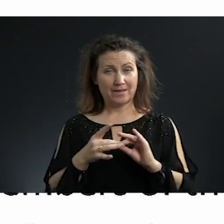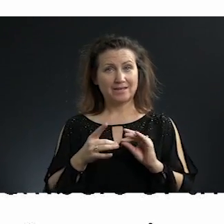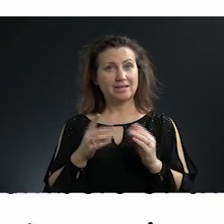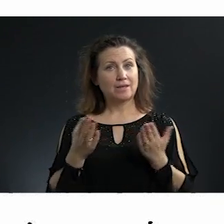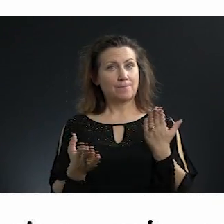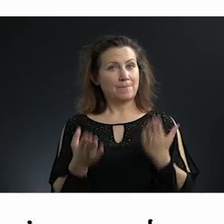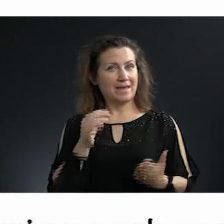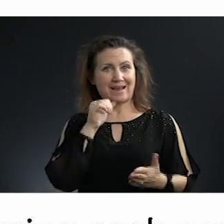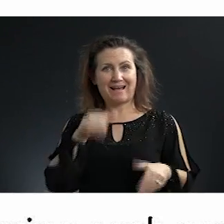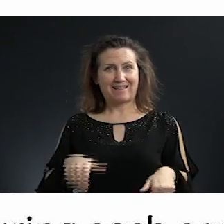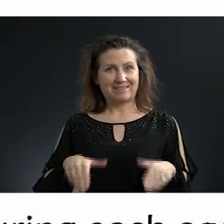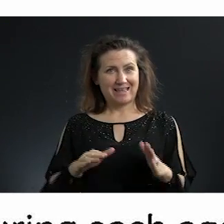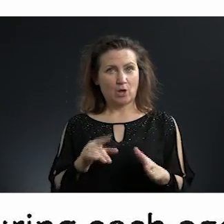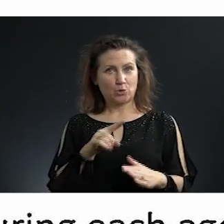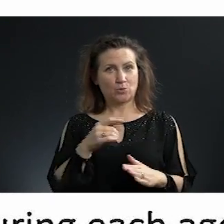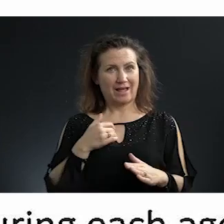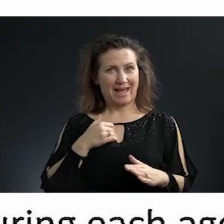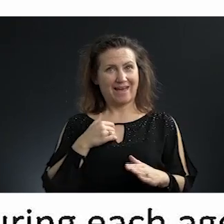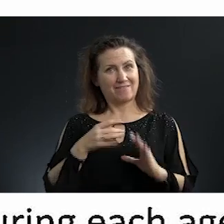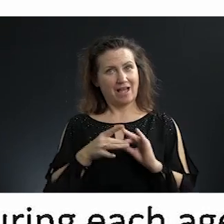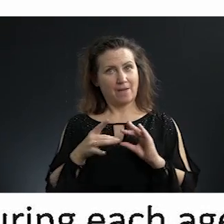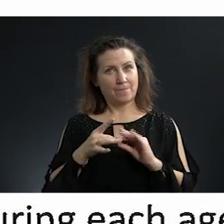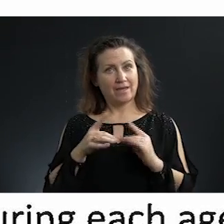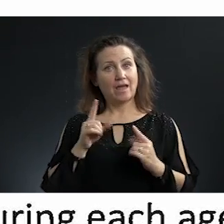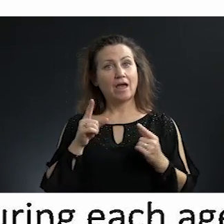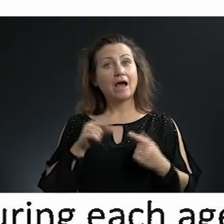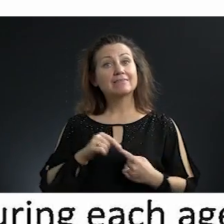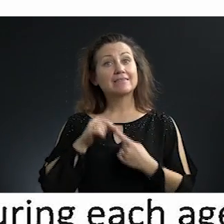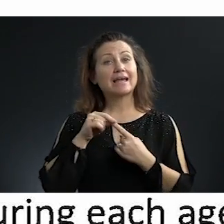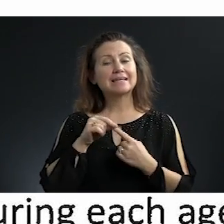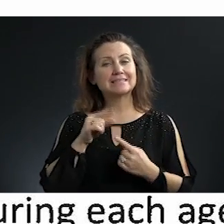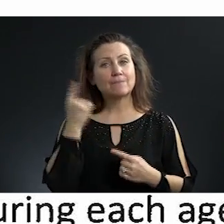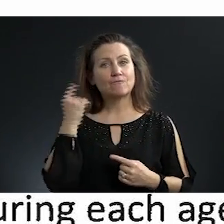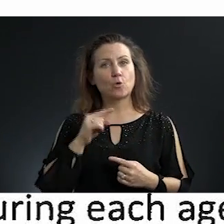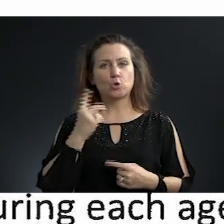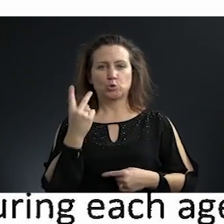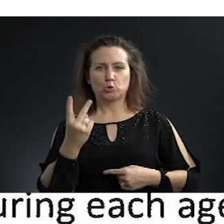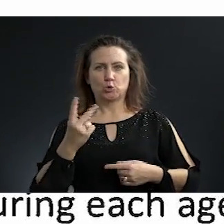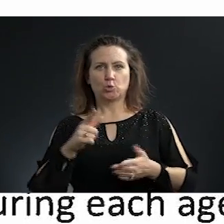And that's by law public comment agenda items, so the chair will identify